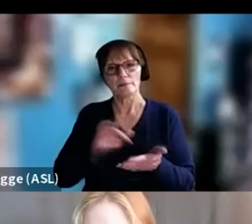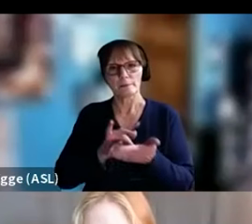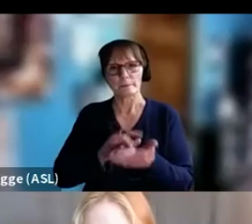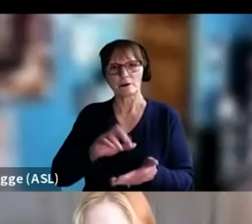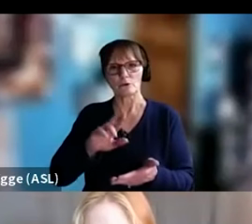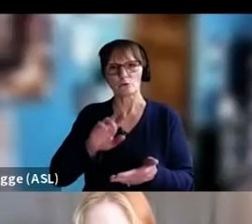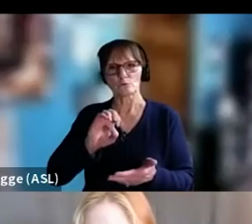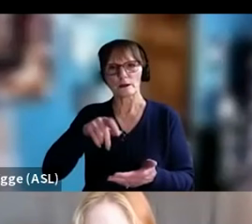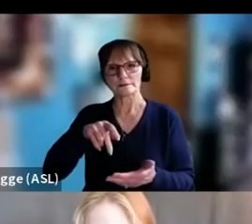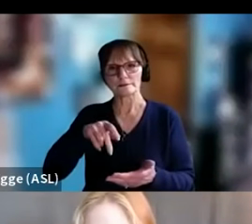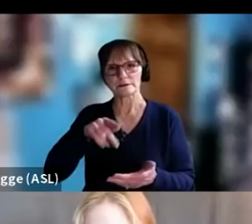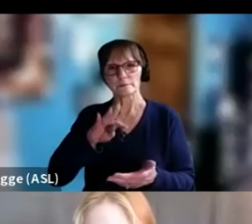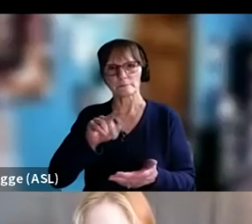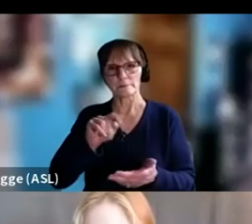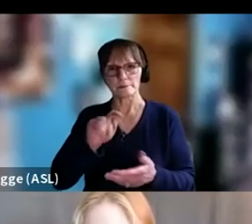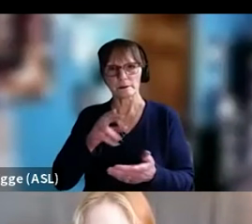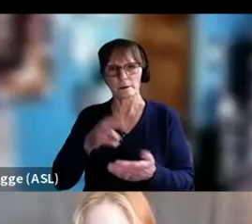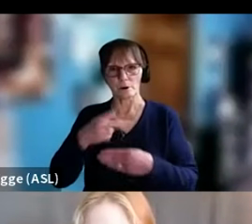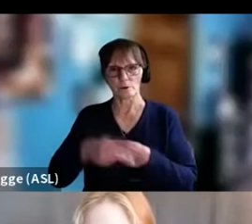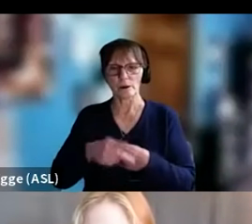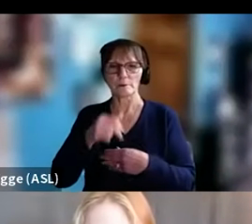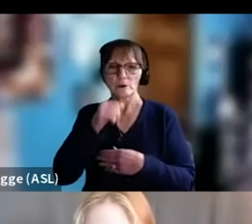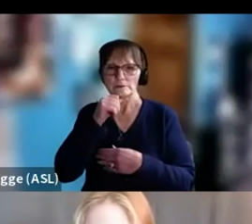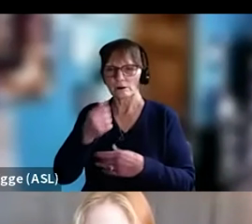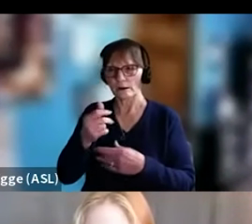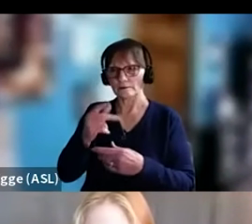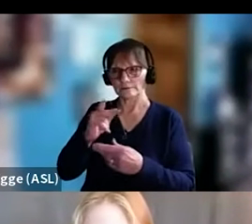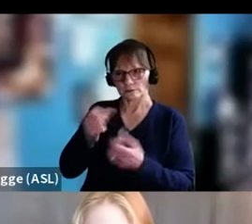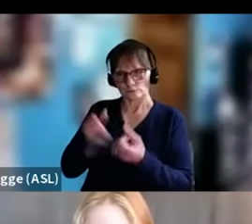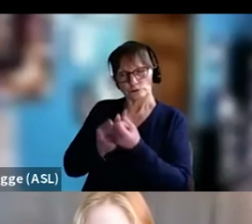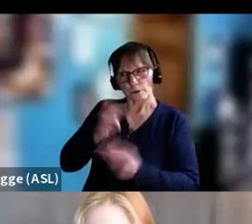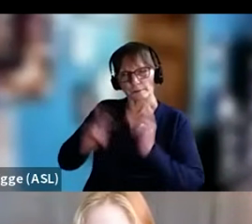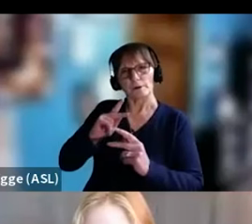to support people who don't have safe, secure places when they're being discharged from a hospital